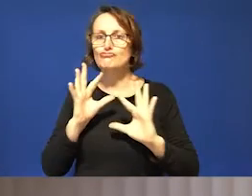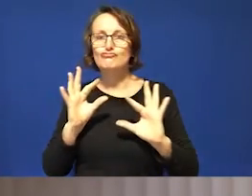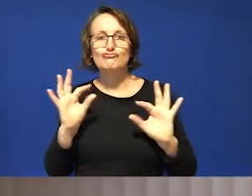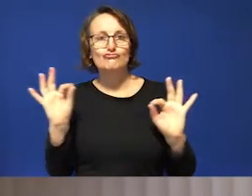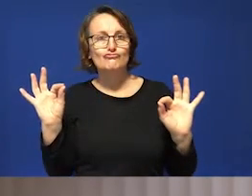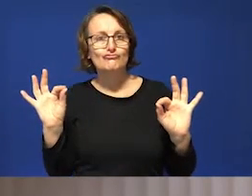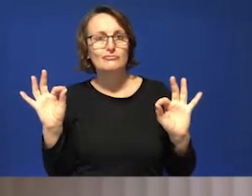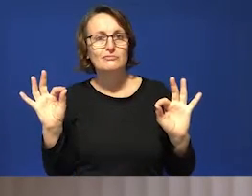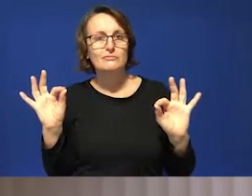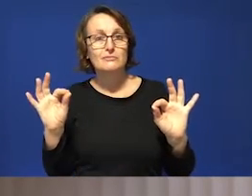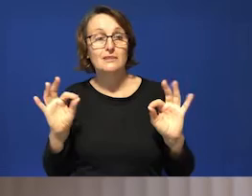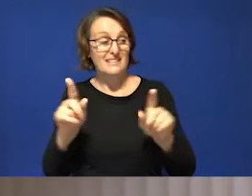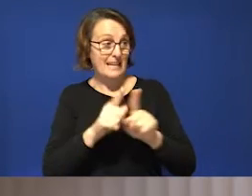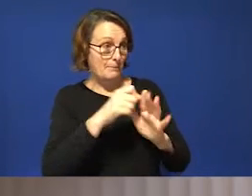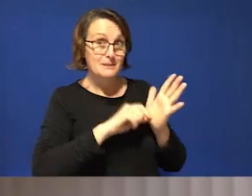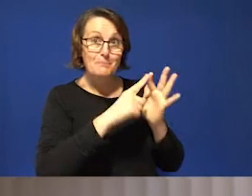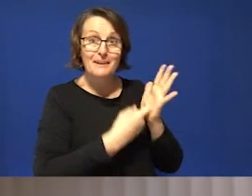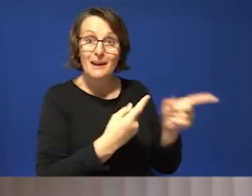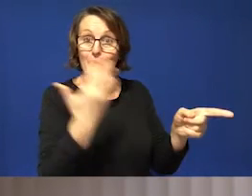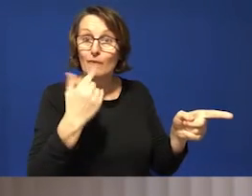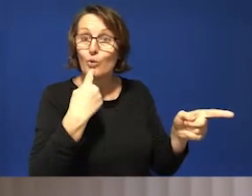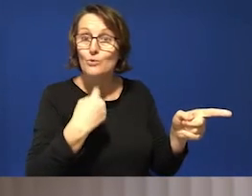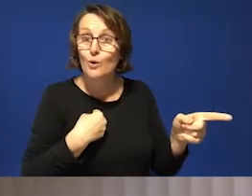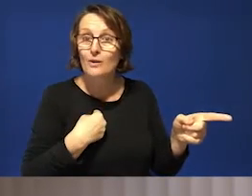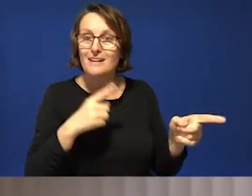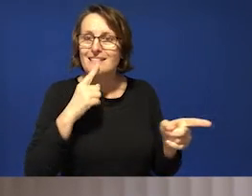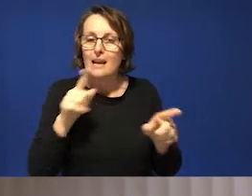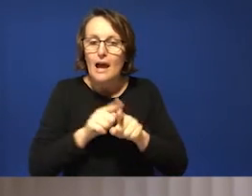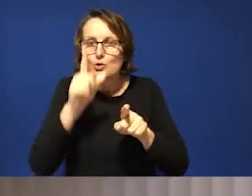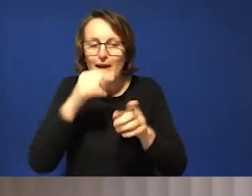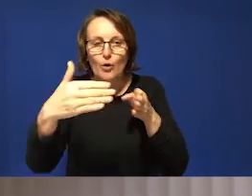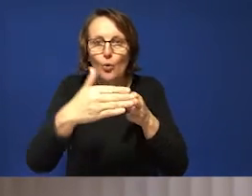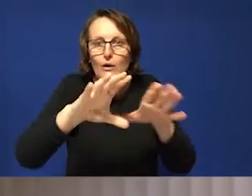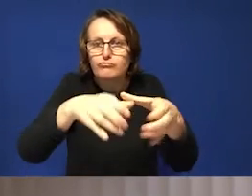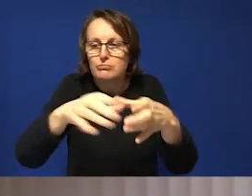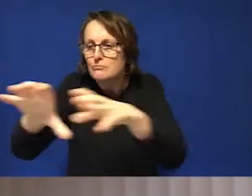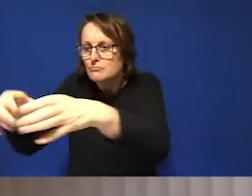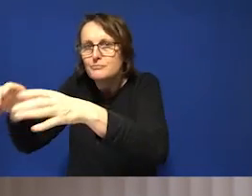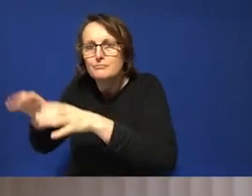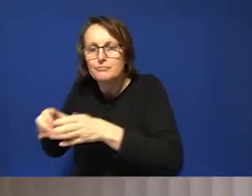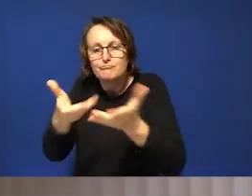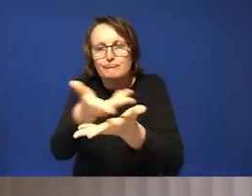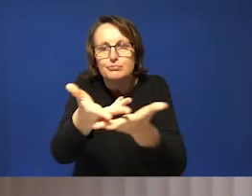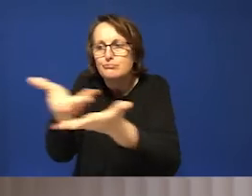It's a very serene building. And what Peter was describing before about having this little neighborhoods and so on